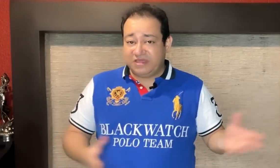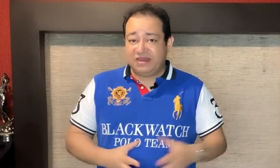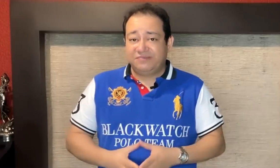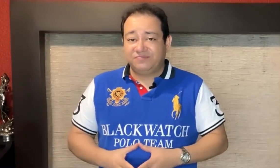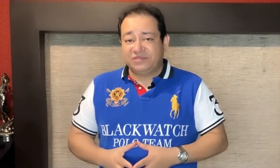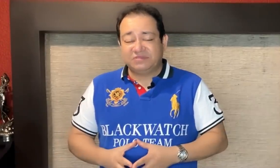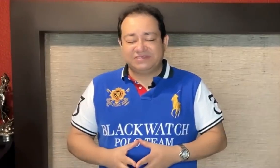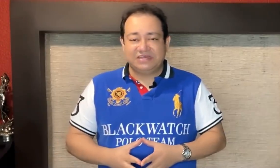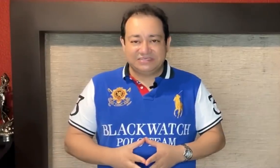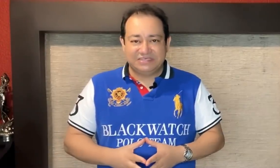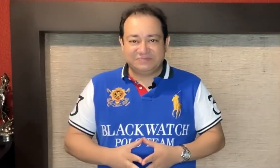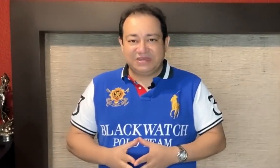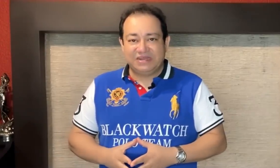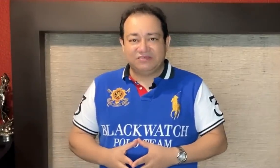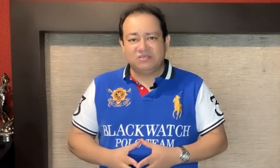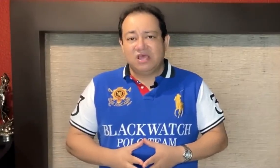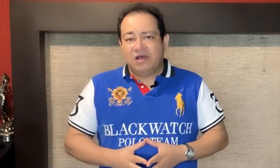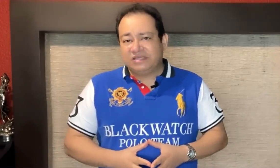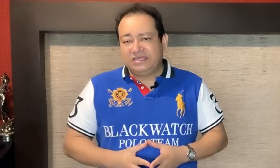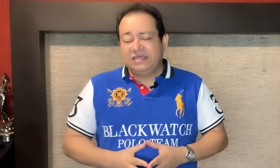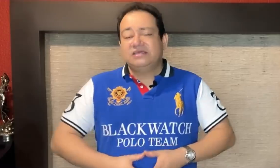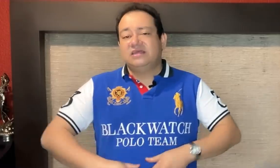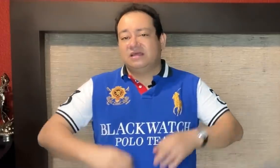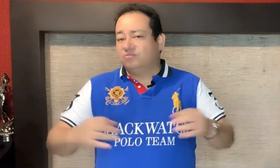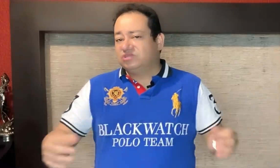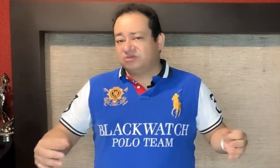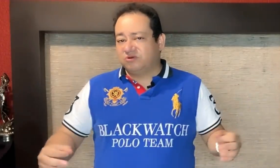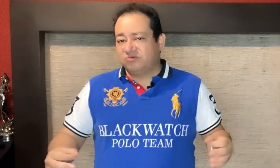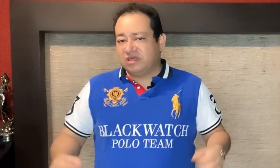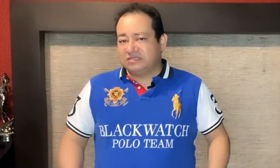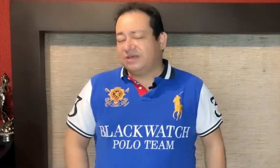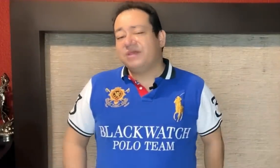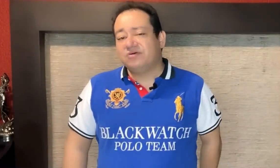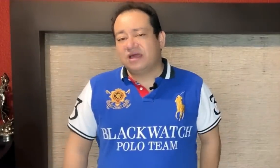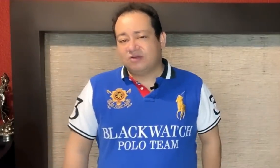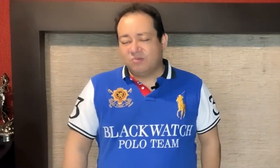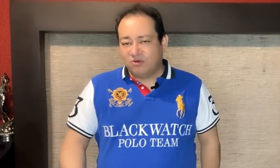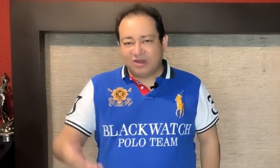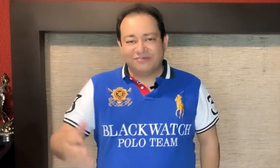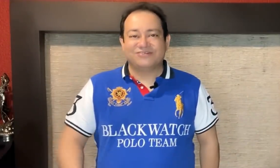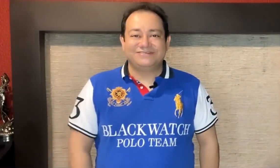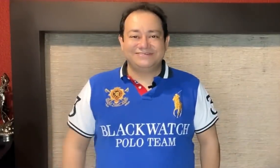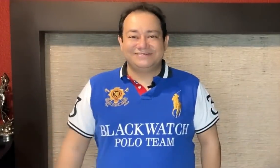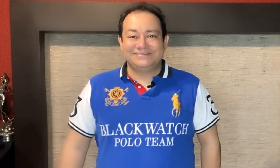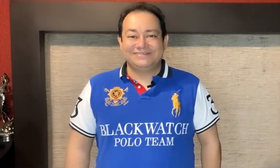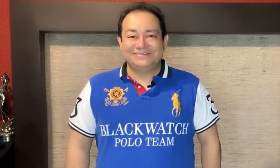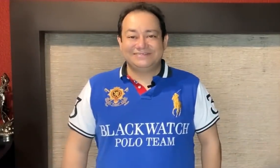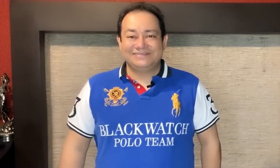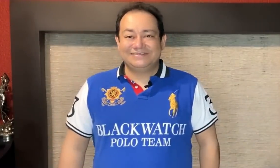has many opportunities to improve as a speaker